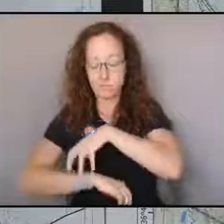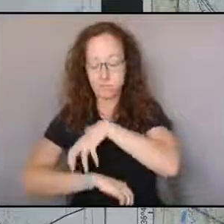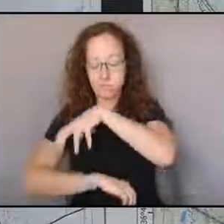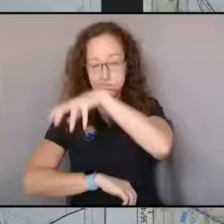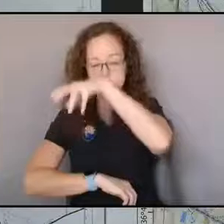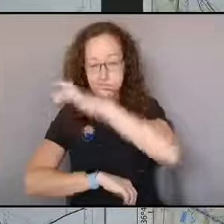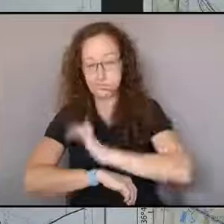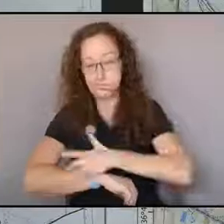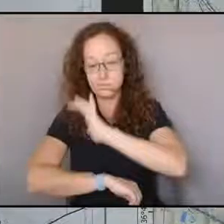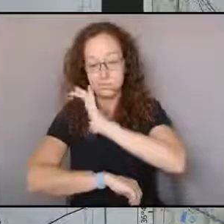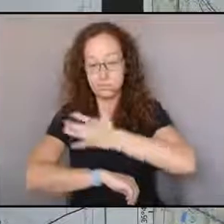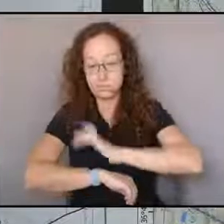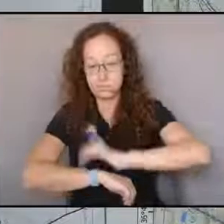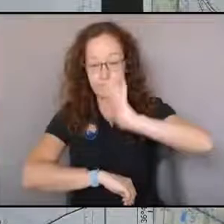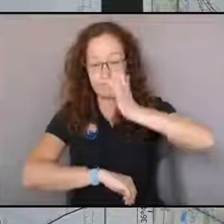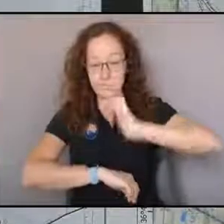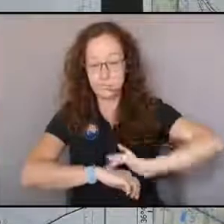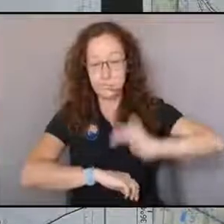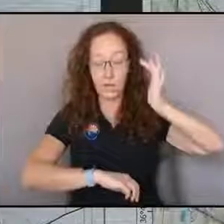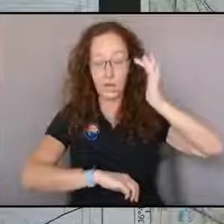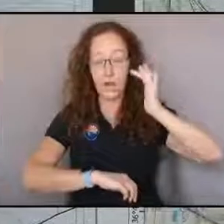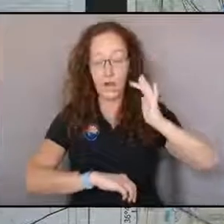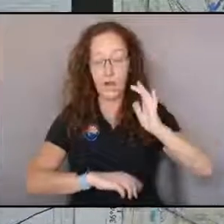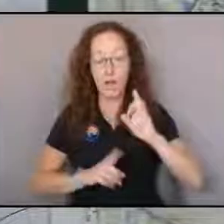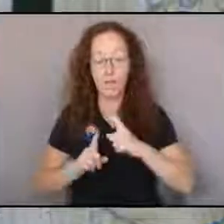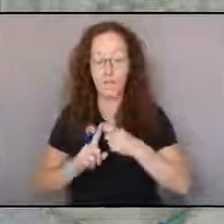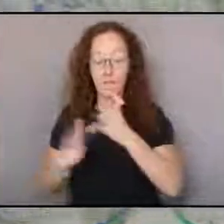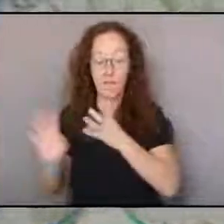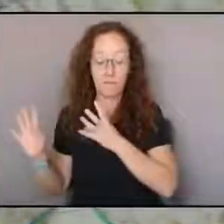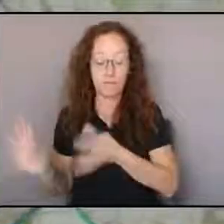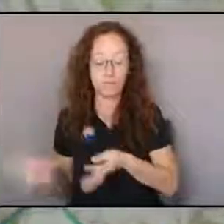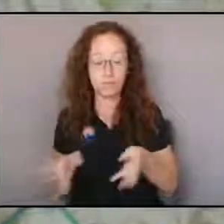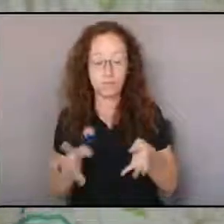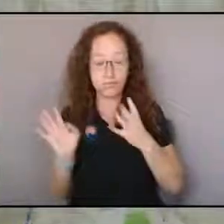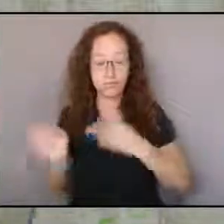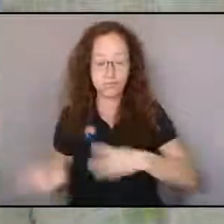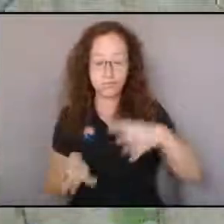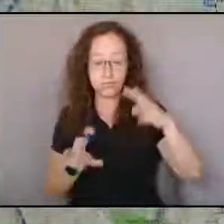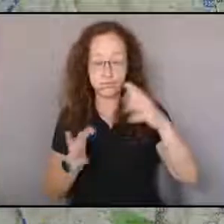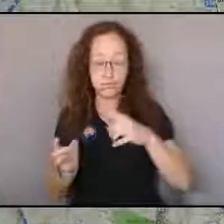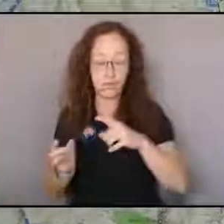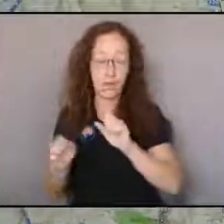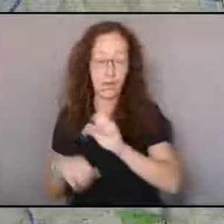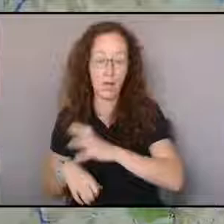BASED ON THE PREVAILING WINDS OUT OF THE WEST-SOUTHWEST, THAT SMOKE WOULD HAVE GONE ALL THE WAY